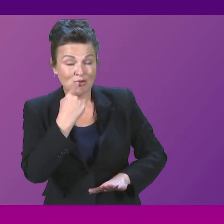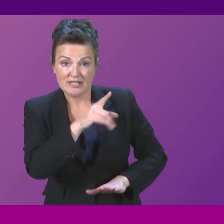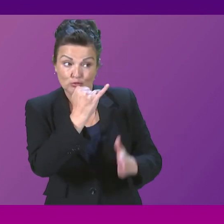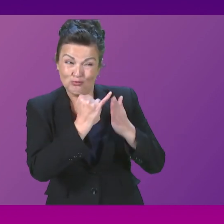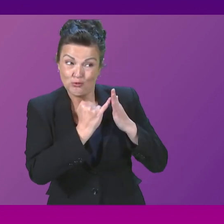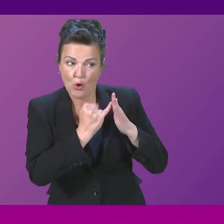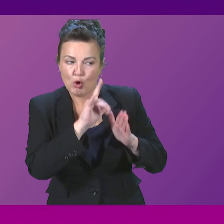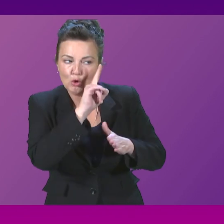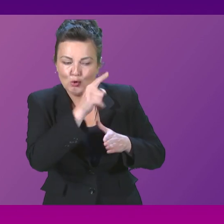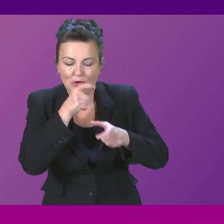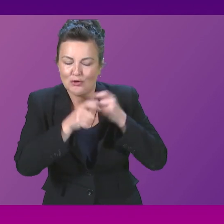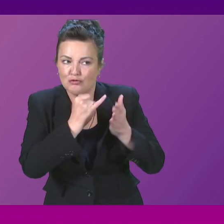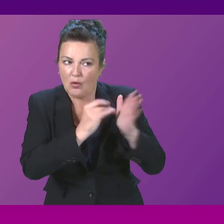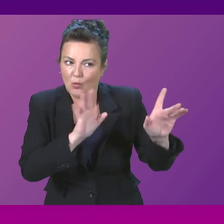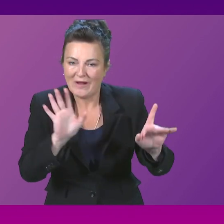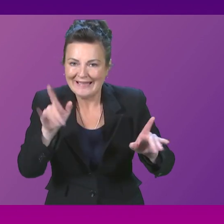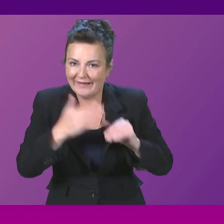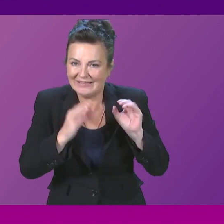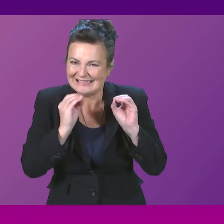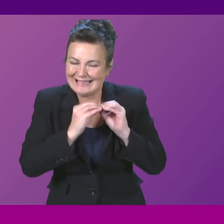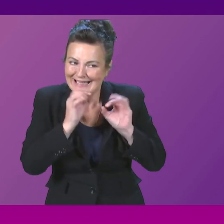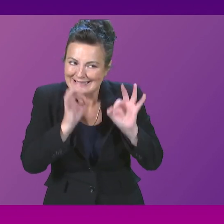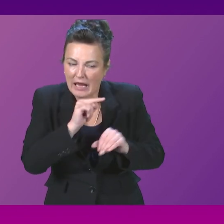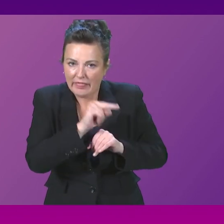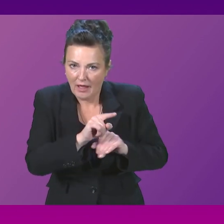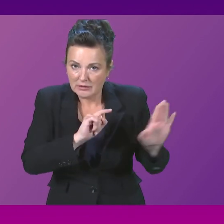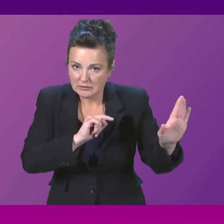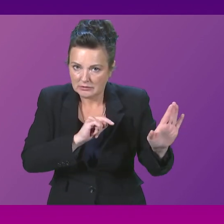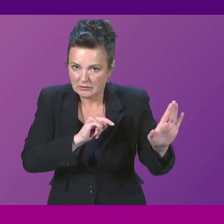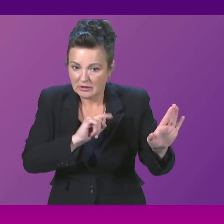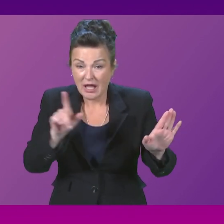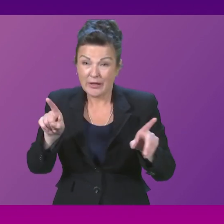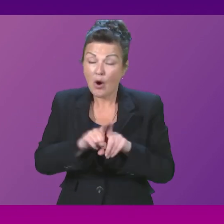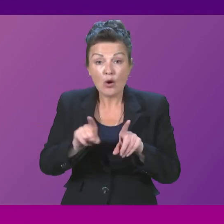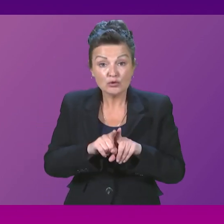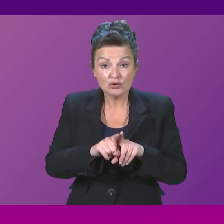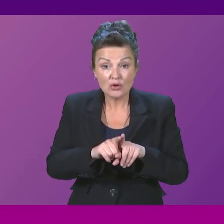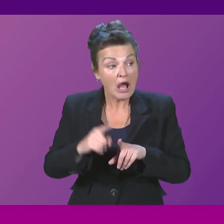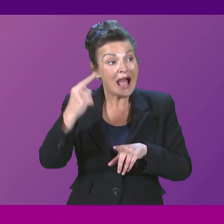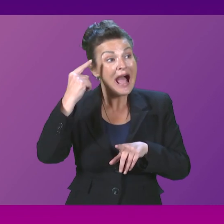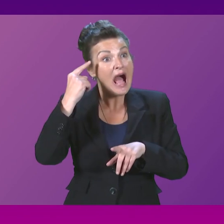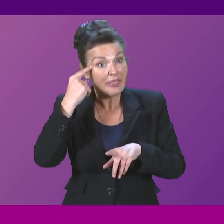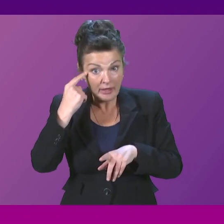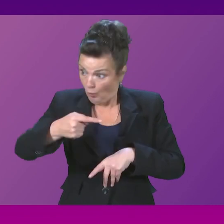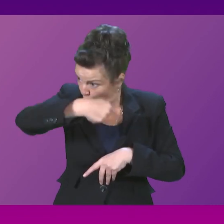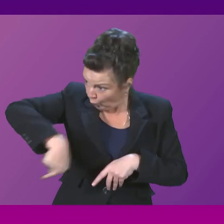said. I do not think that it serves the anti-racist cause—to which all of us in this chamber